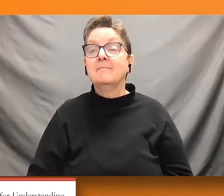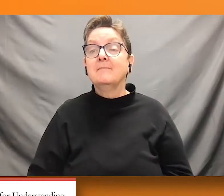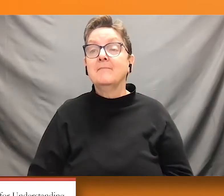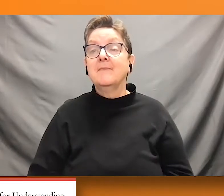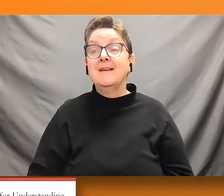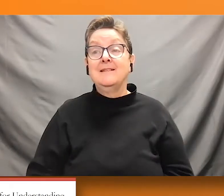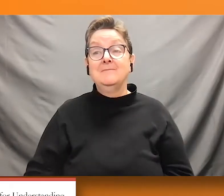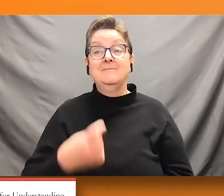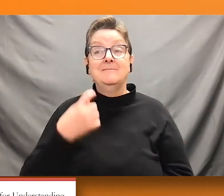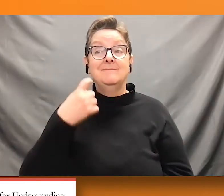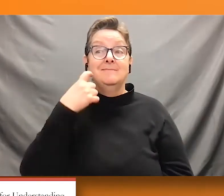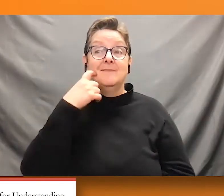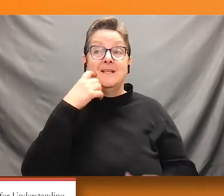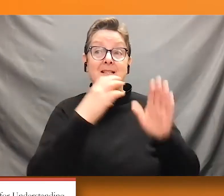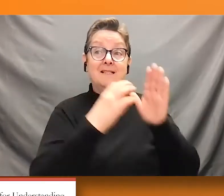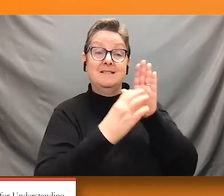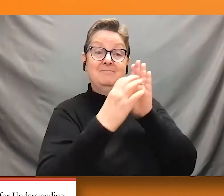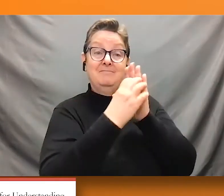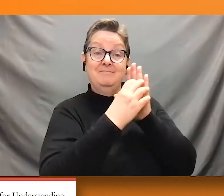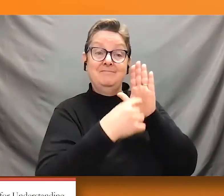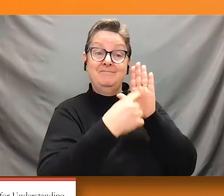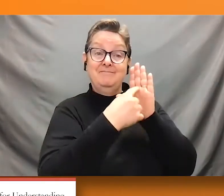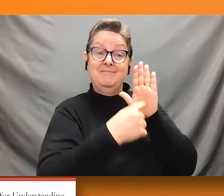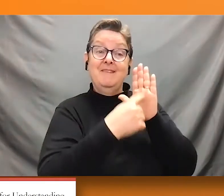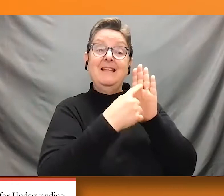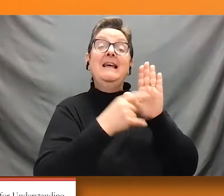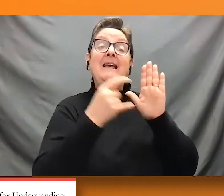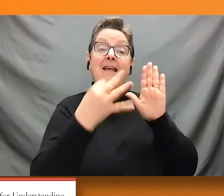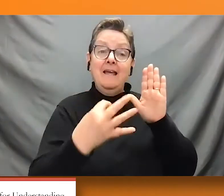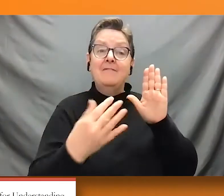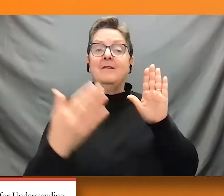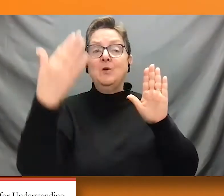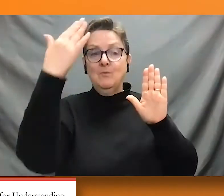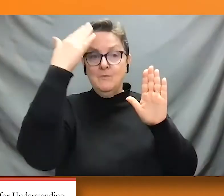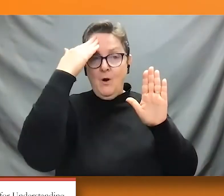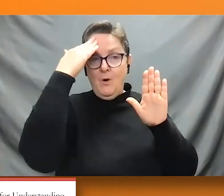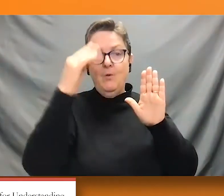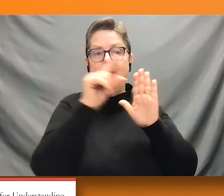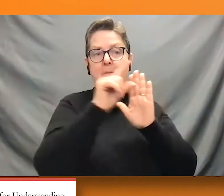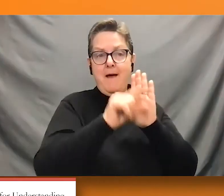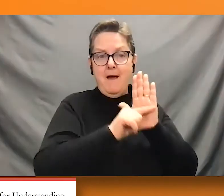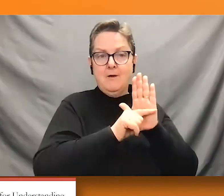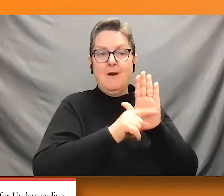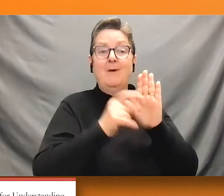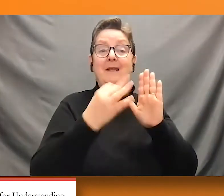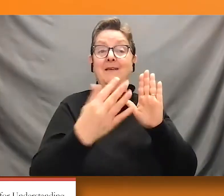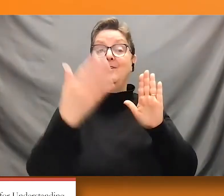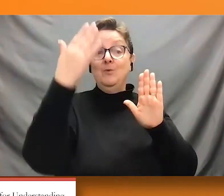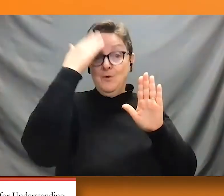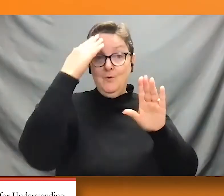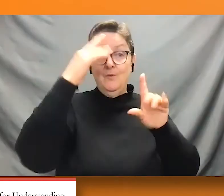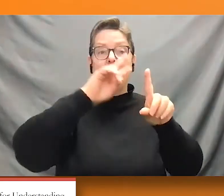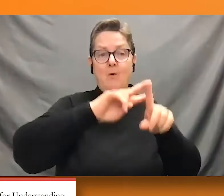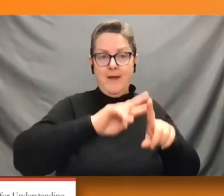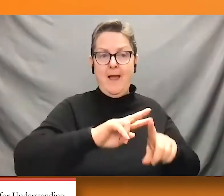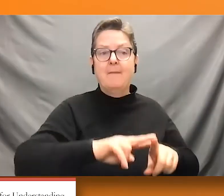OK. Probably the biggest parts of this particular passage would be background knowledge and vocabulary.